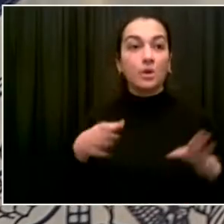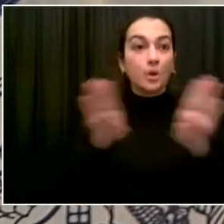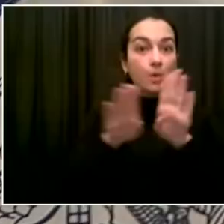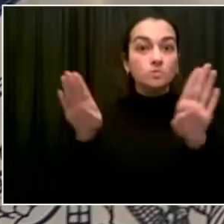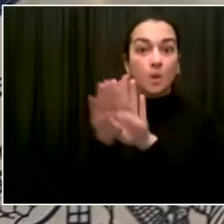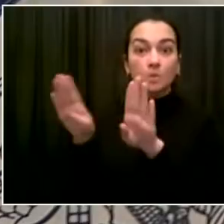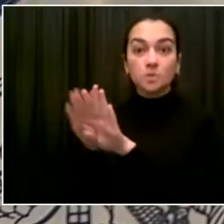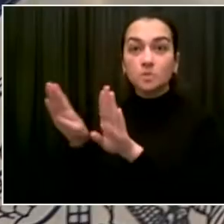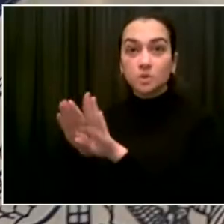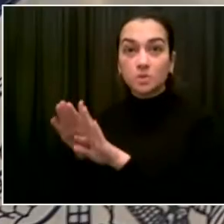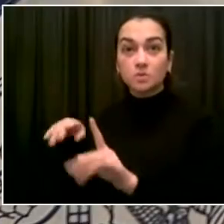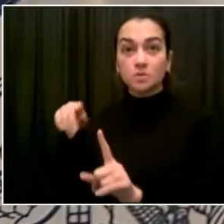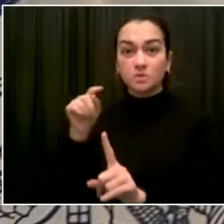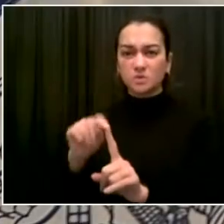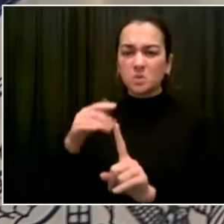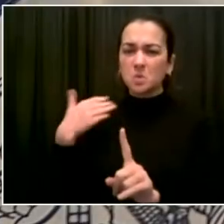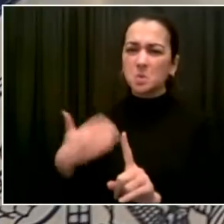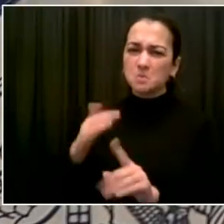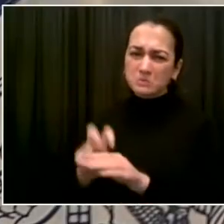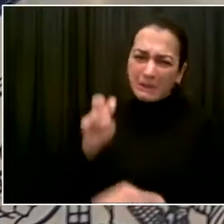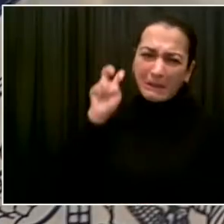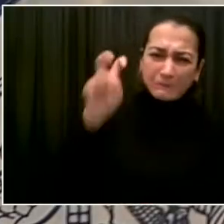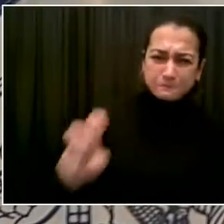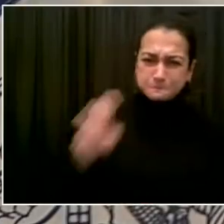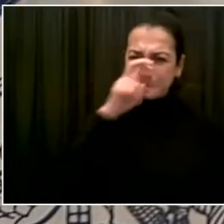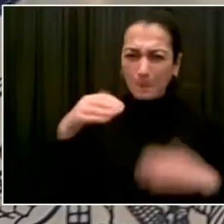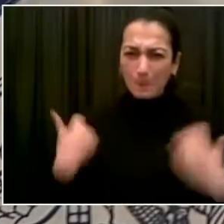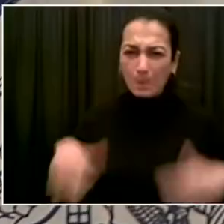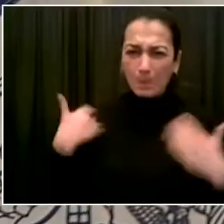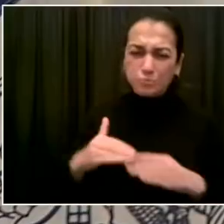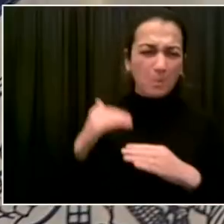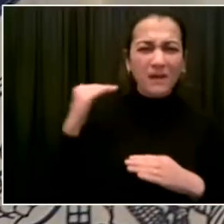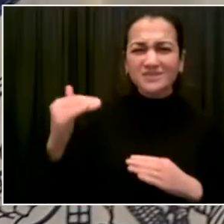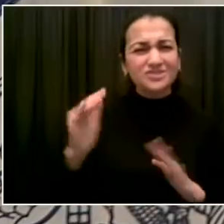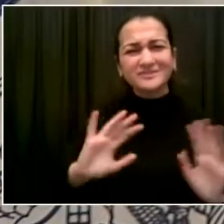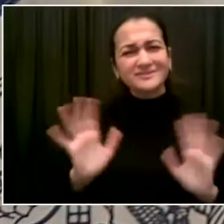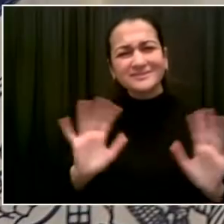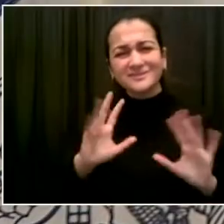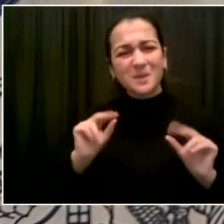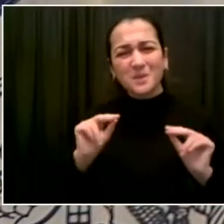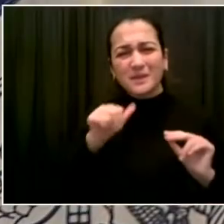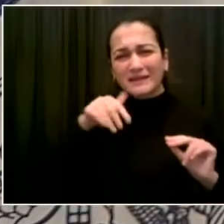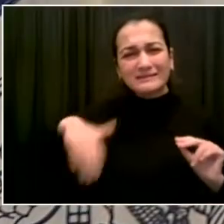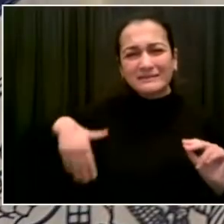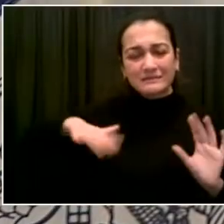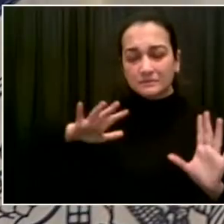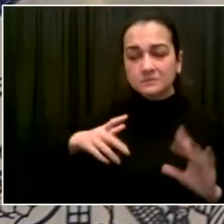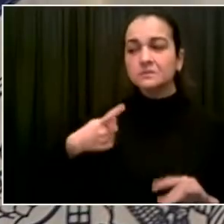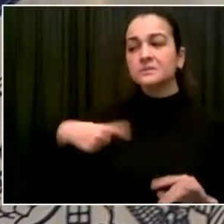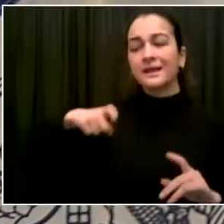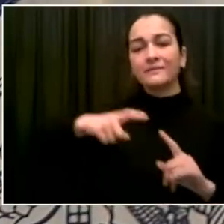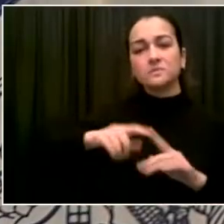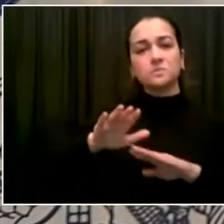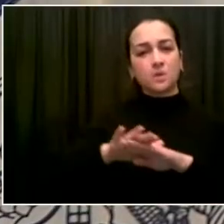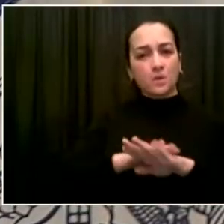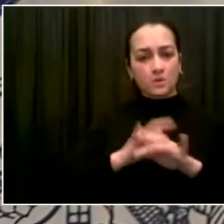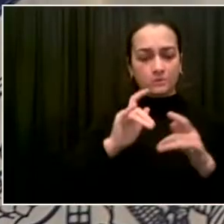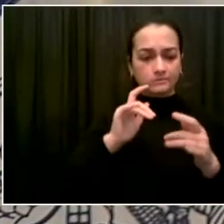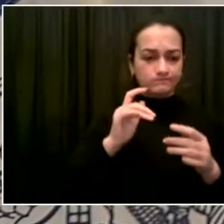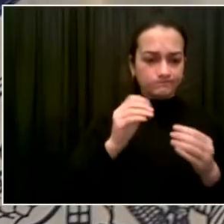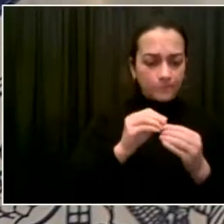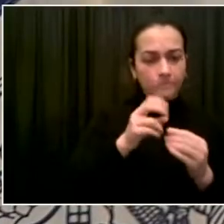SHOULD AVOID